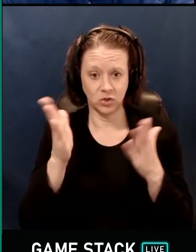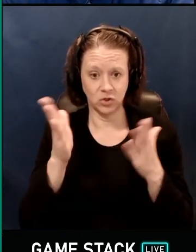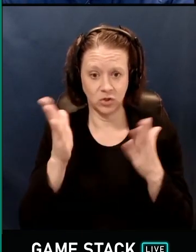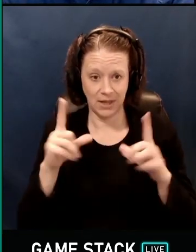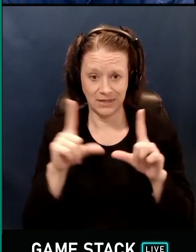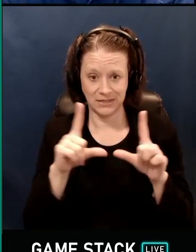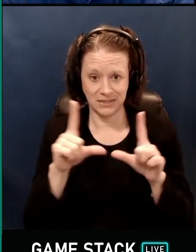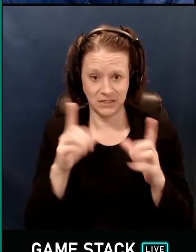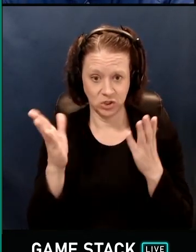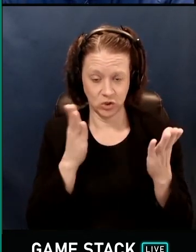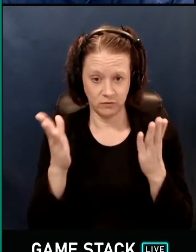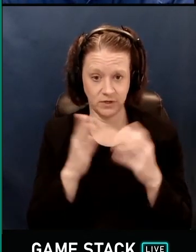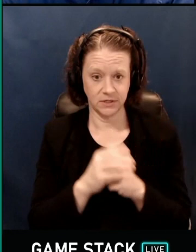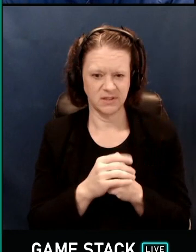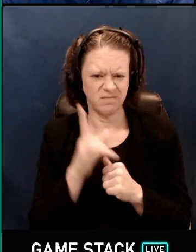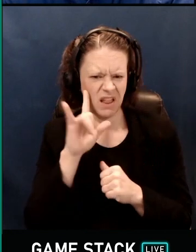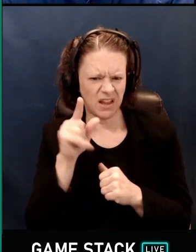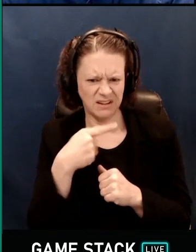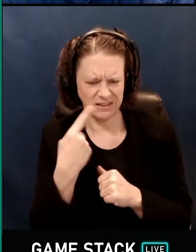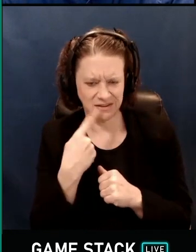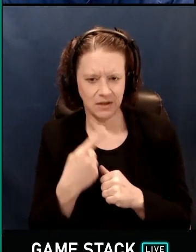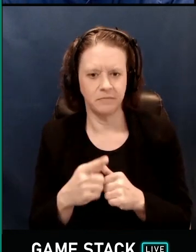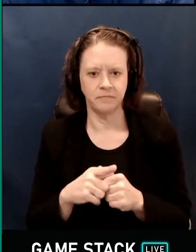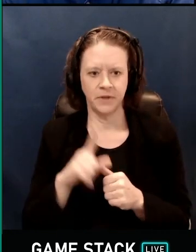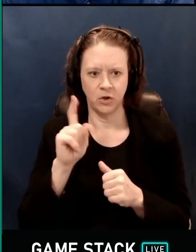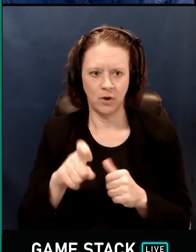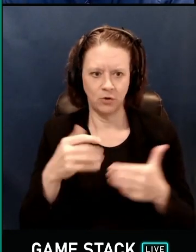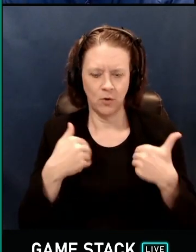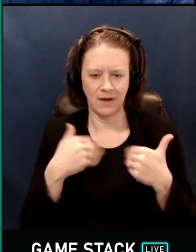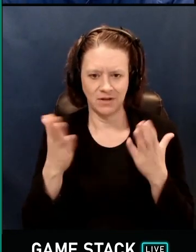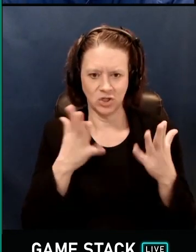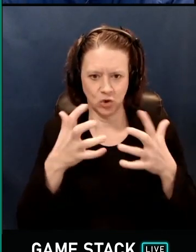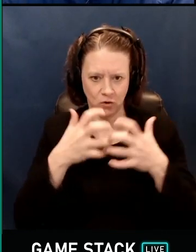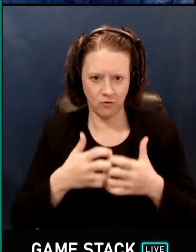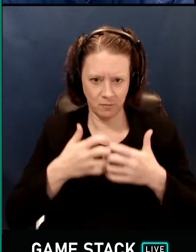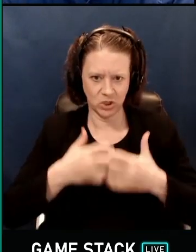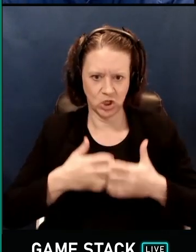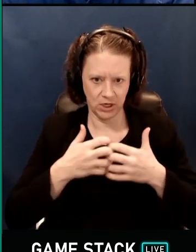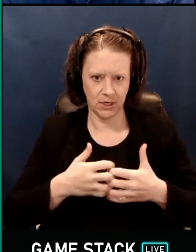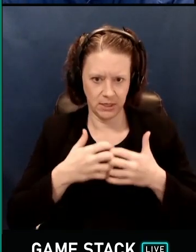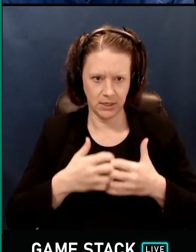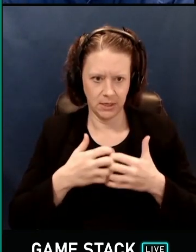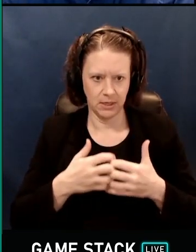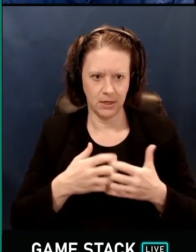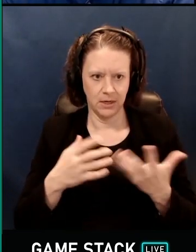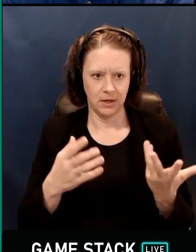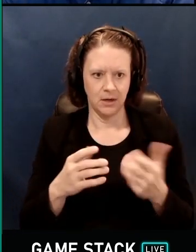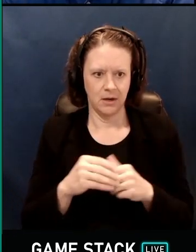As I said, you need a server machine, either Linux or Windows will do.